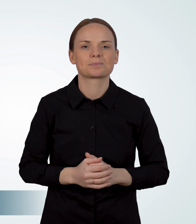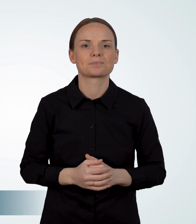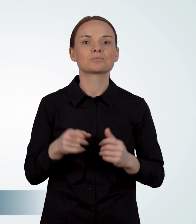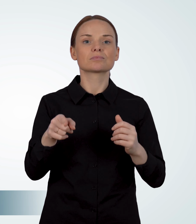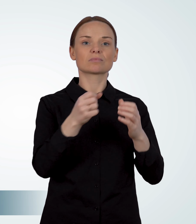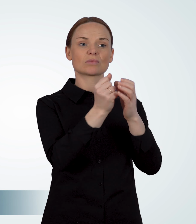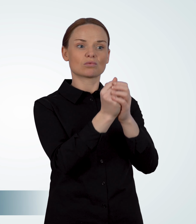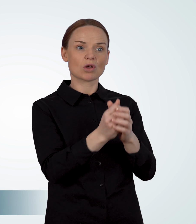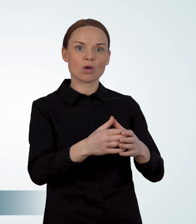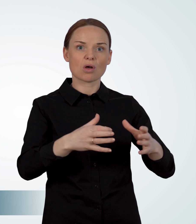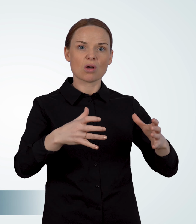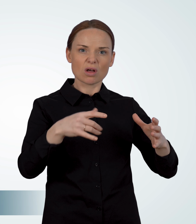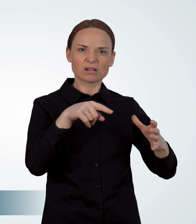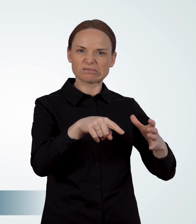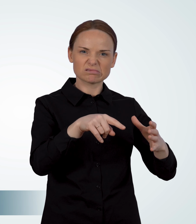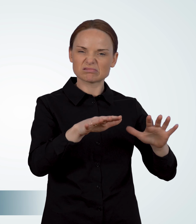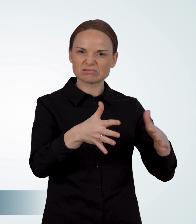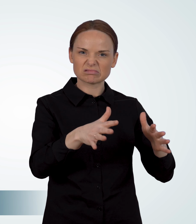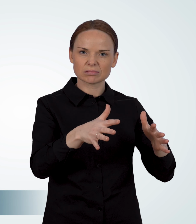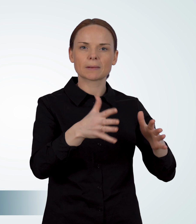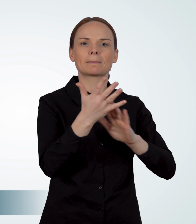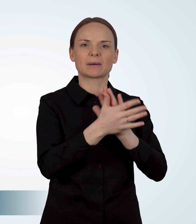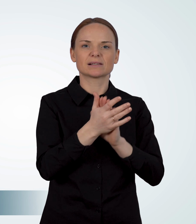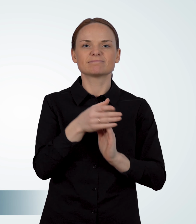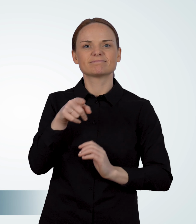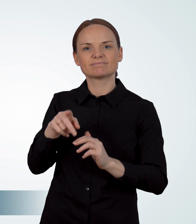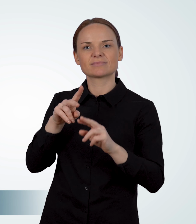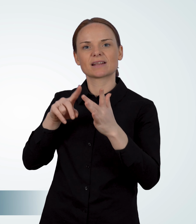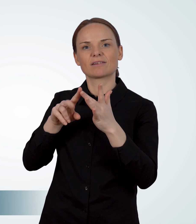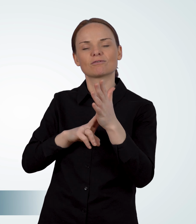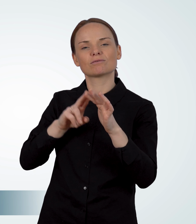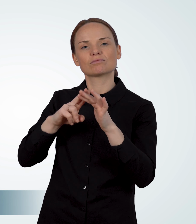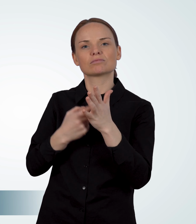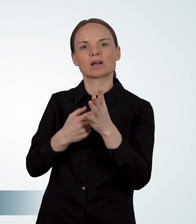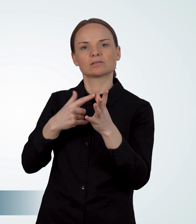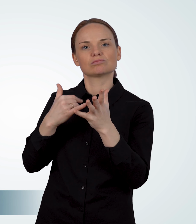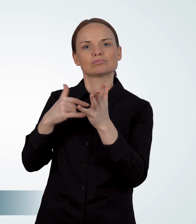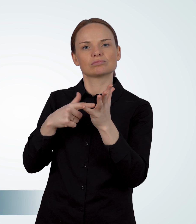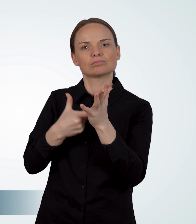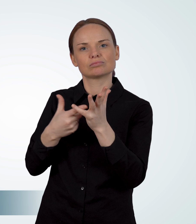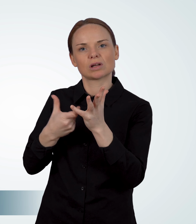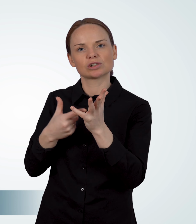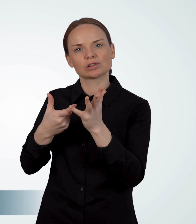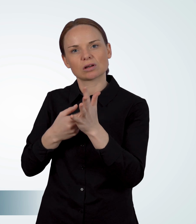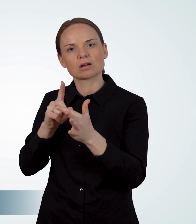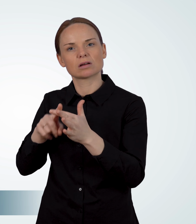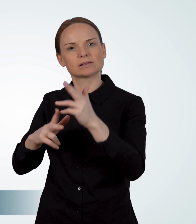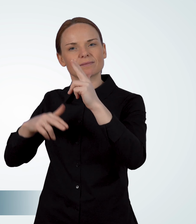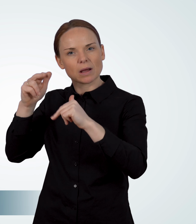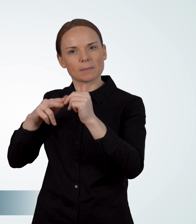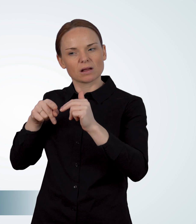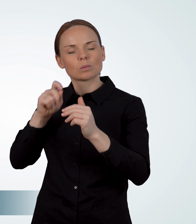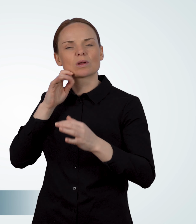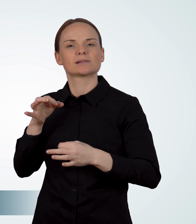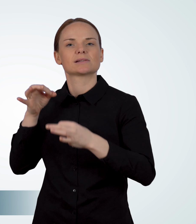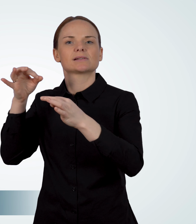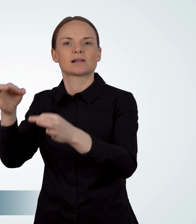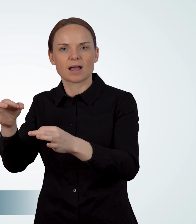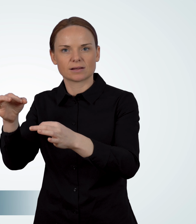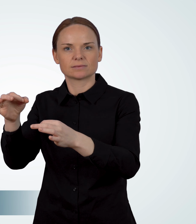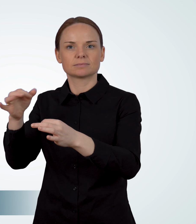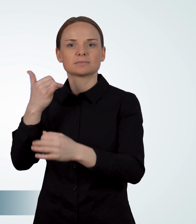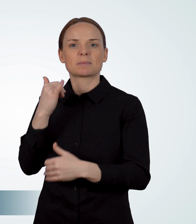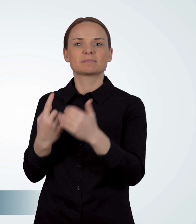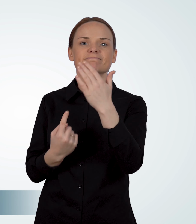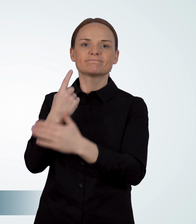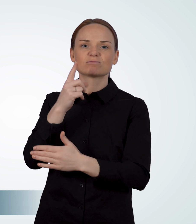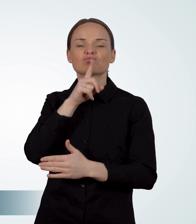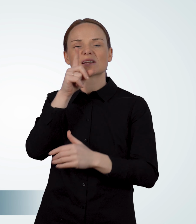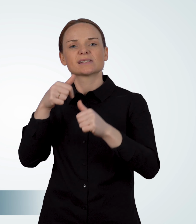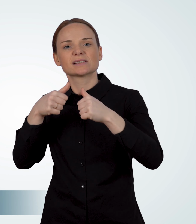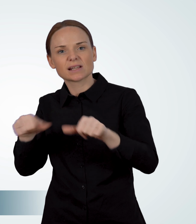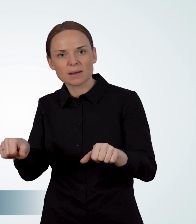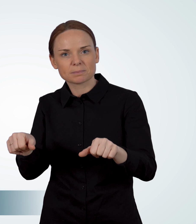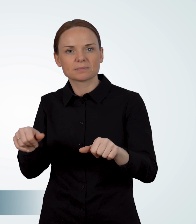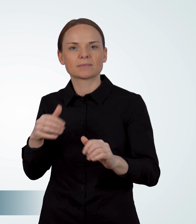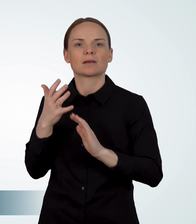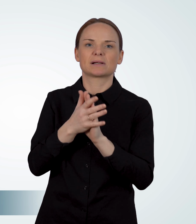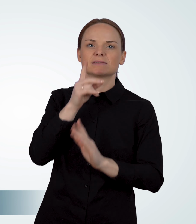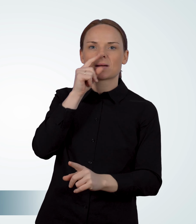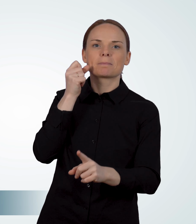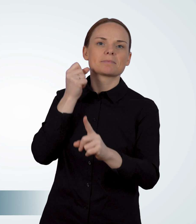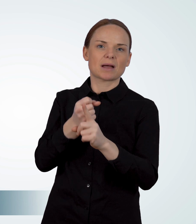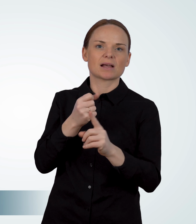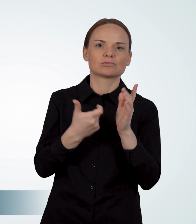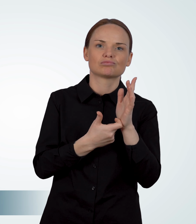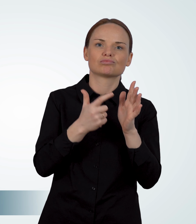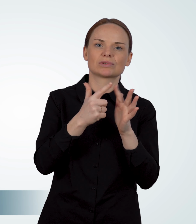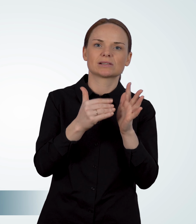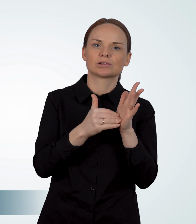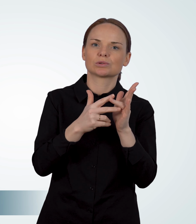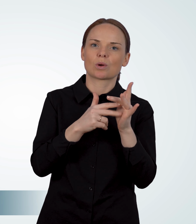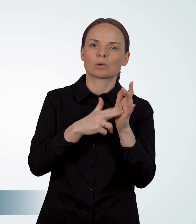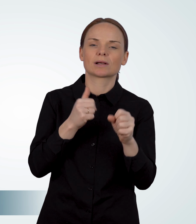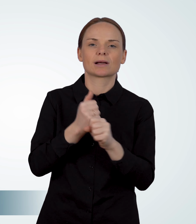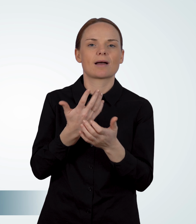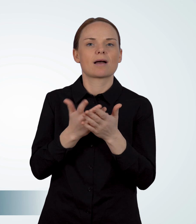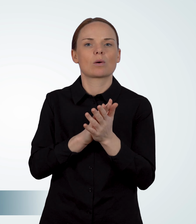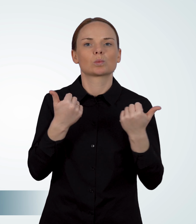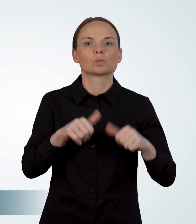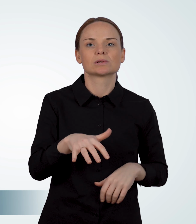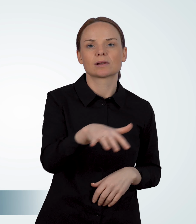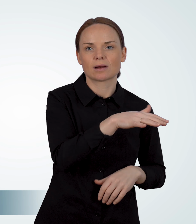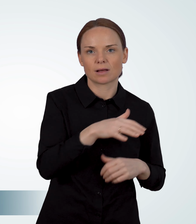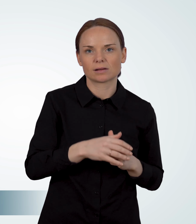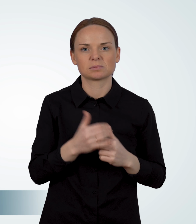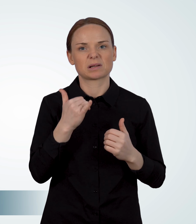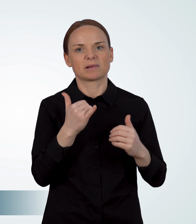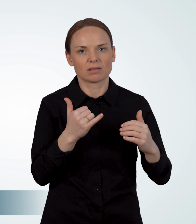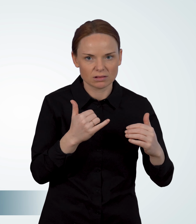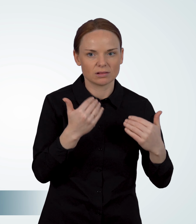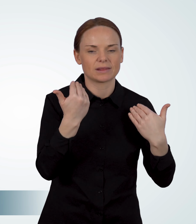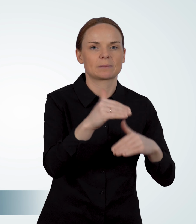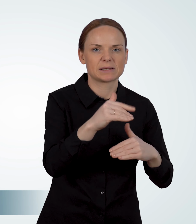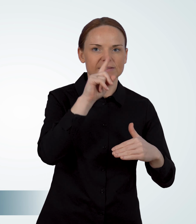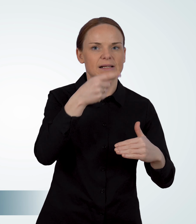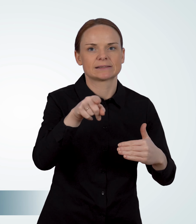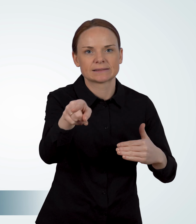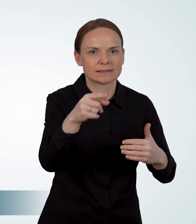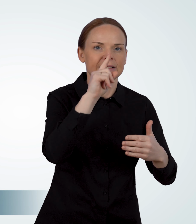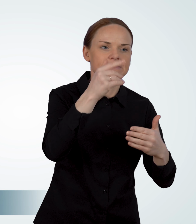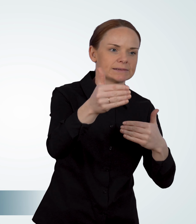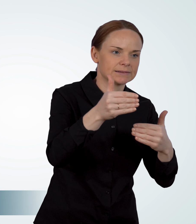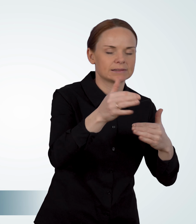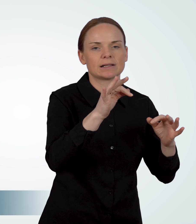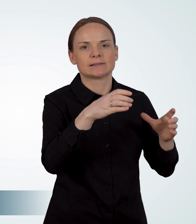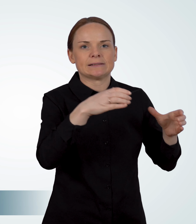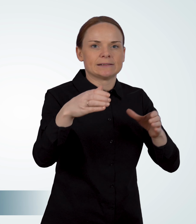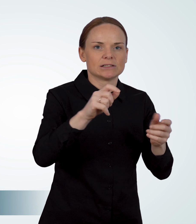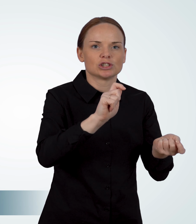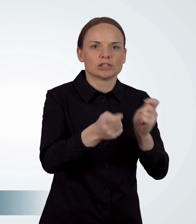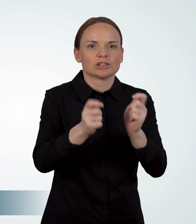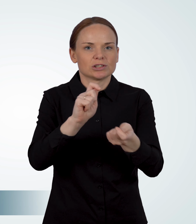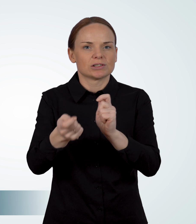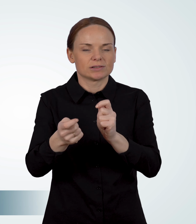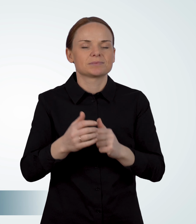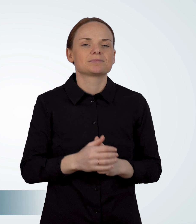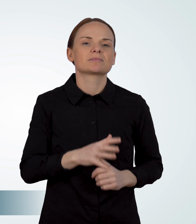Poor supply growth can delay infrastructure development and red tape can cause a greater reliance on rezoning or limit land use.